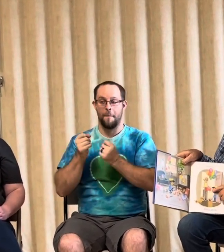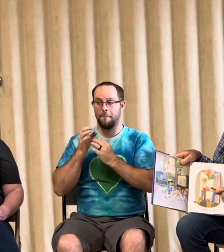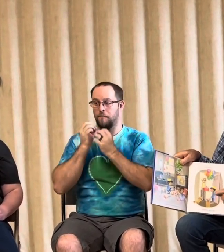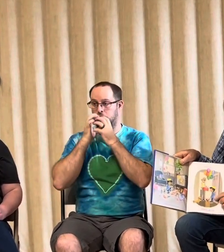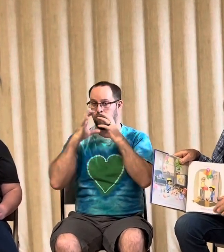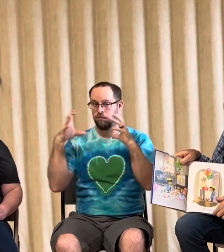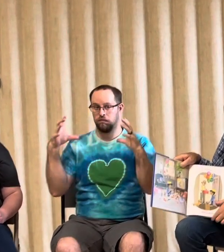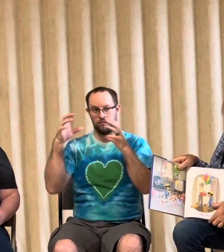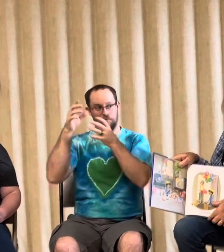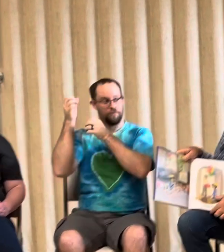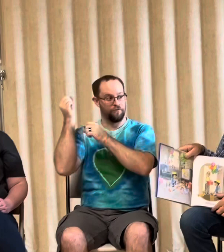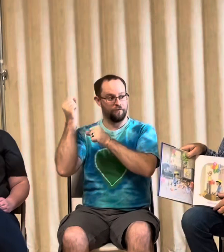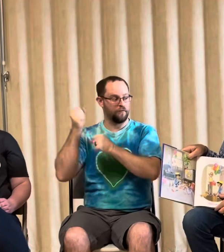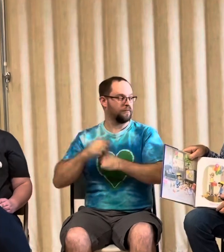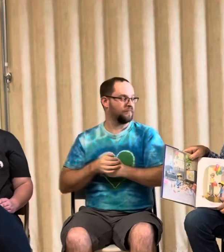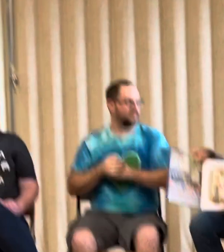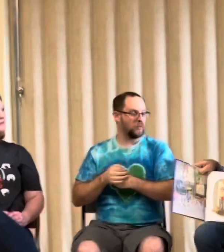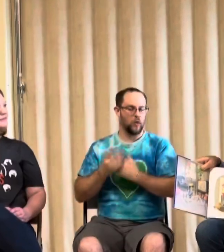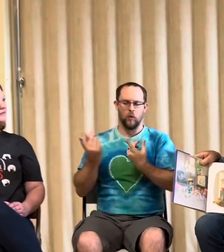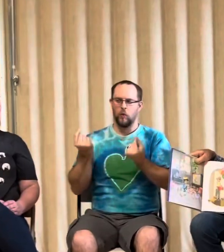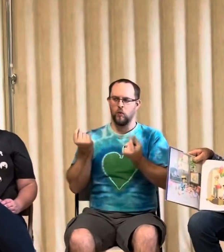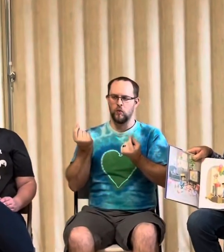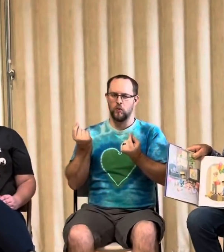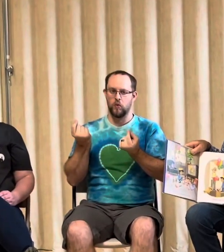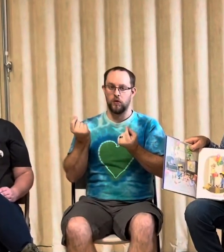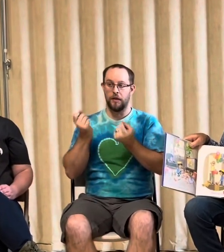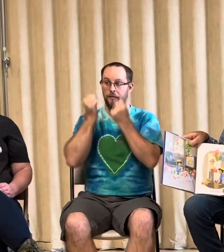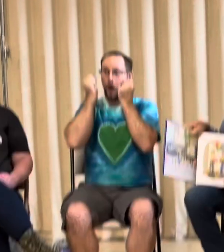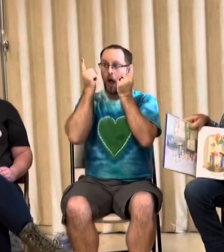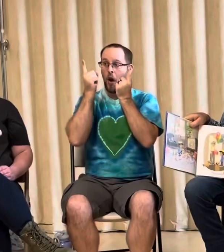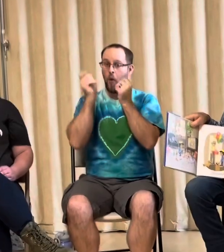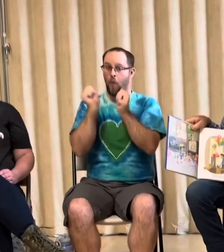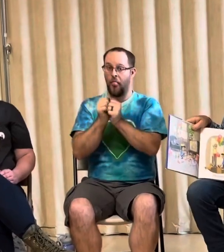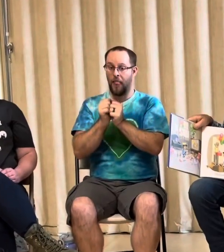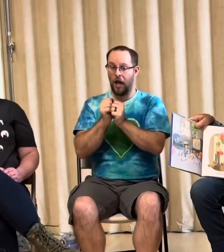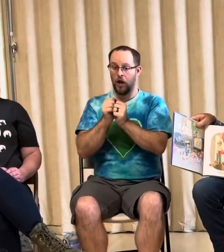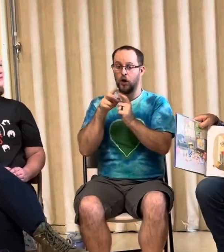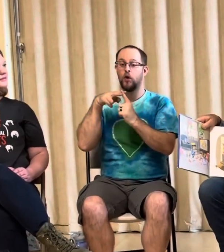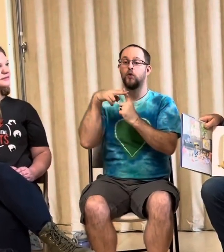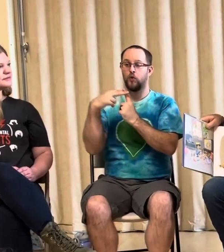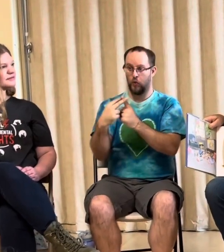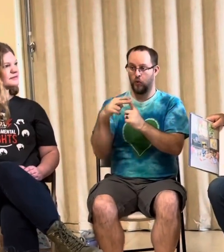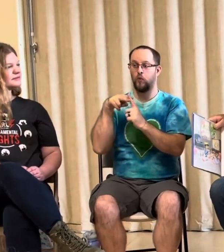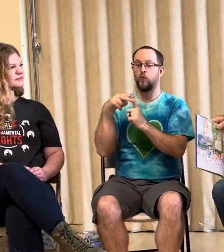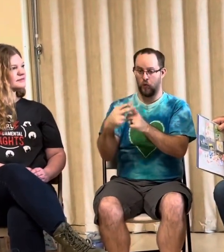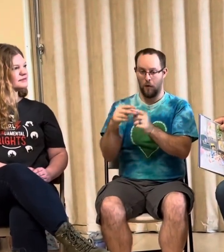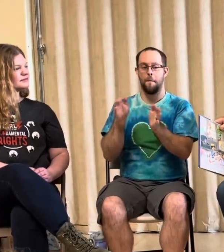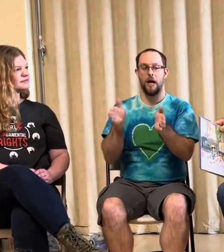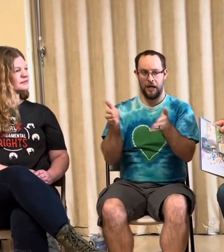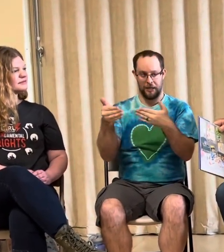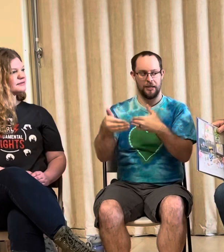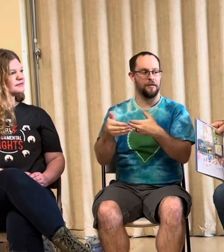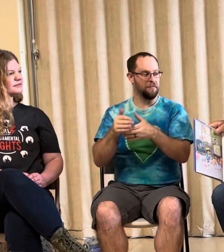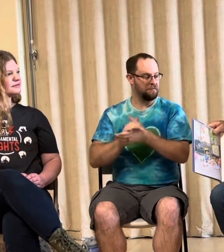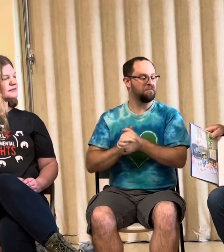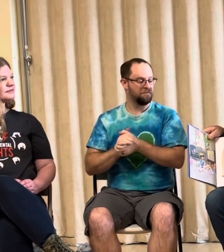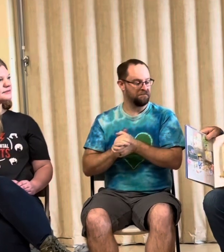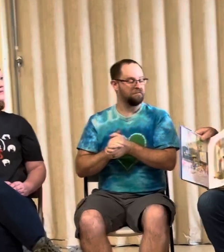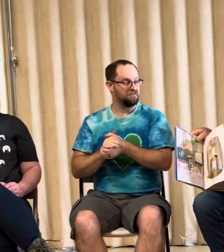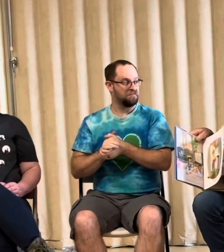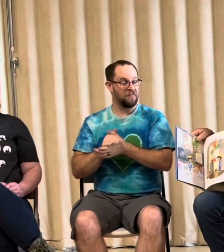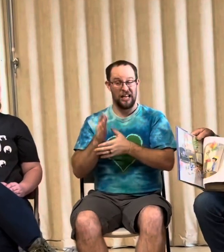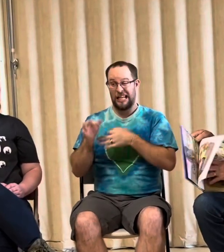And what did he surprise him with? It's a toolbox instead of maybe what he wanted.